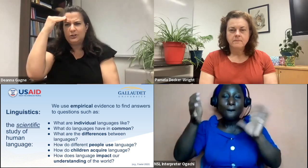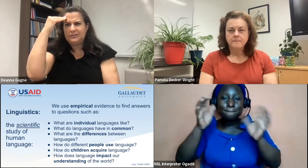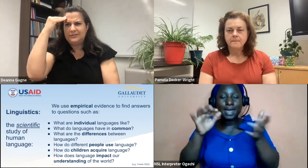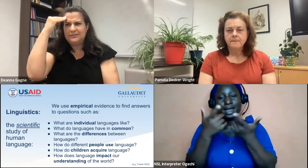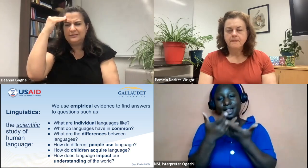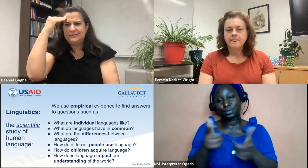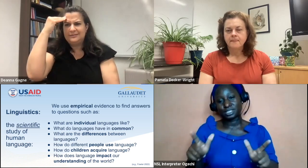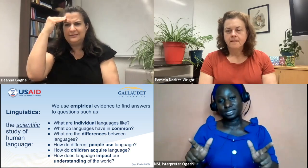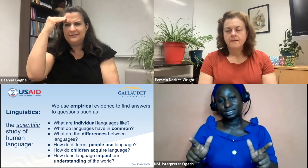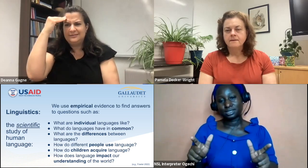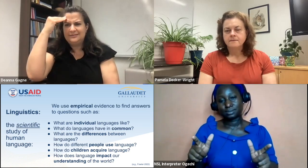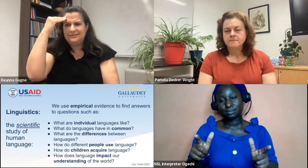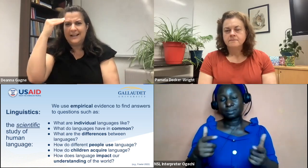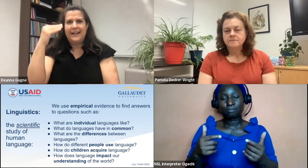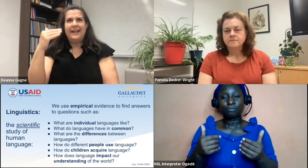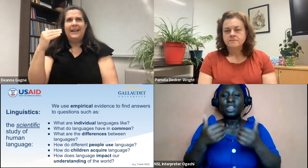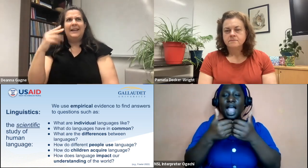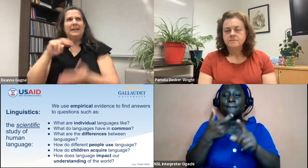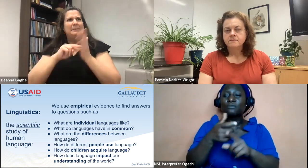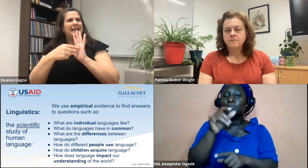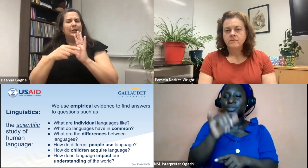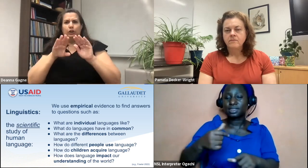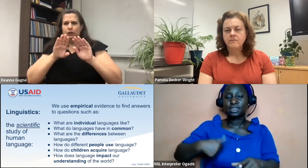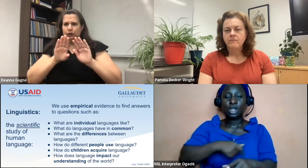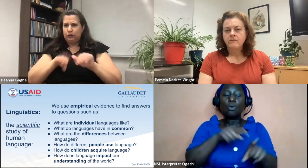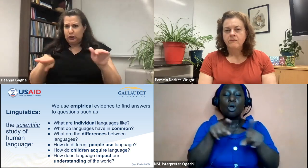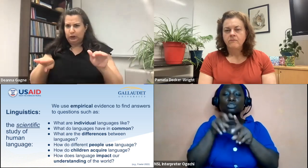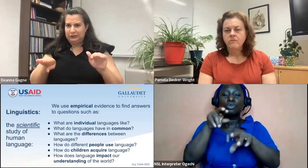that at language. Acquisition is an unconscious process.